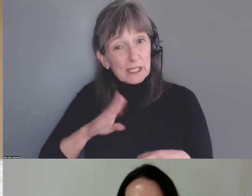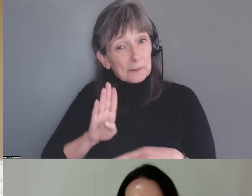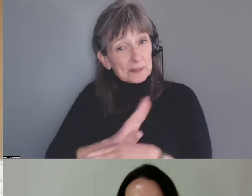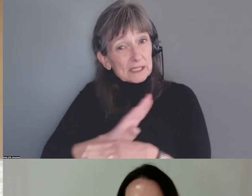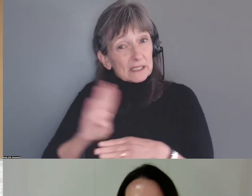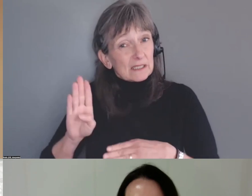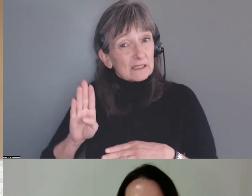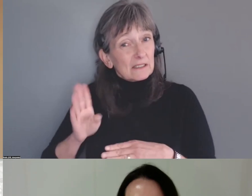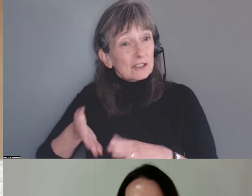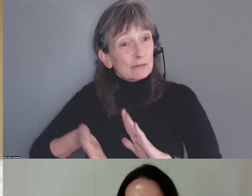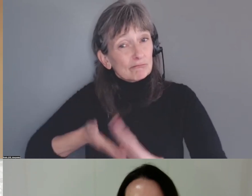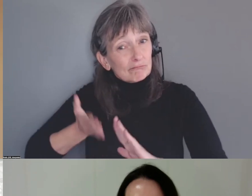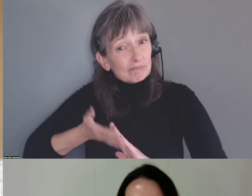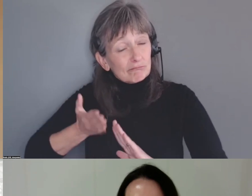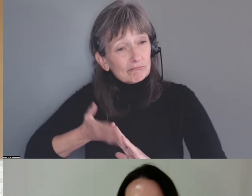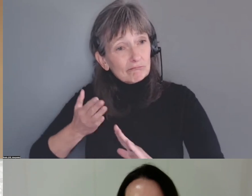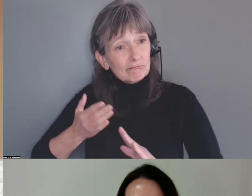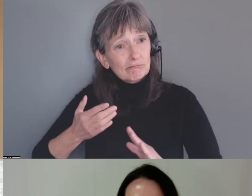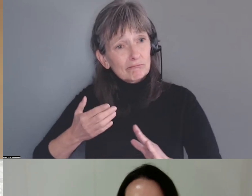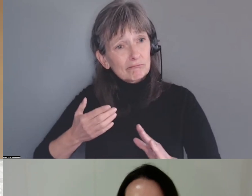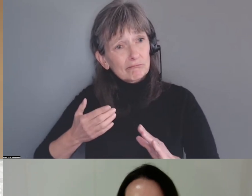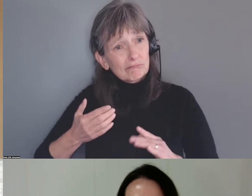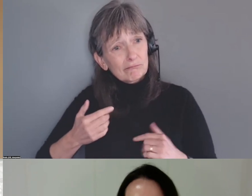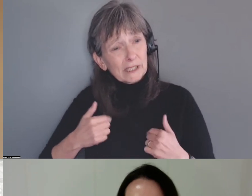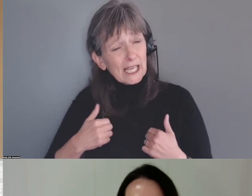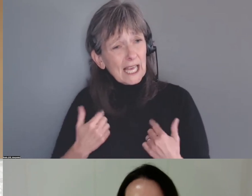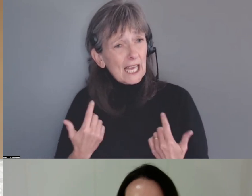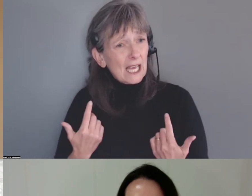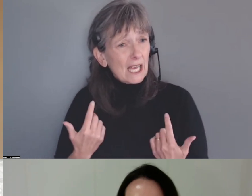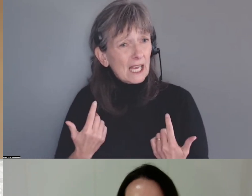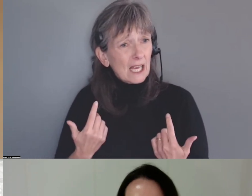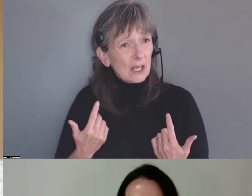I think, I mean, we're playing around with it. I think like everyone, we haven't really found